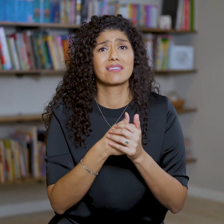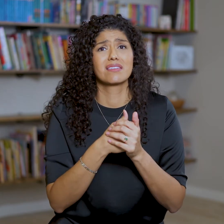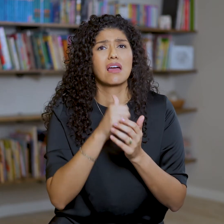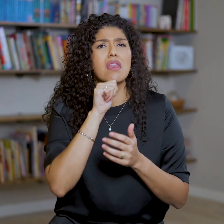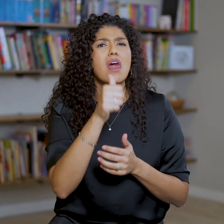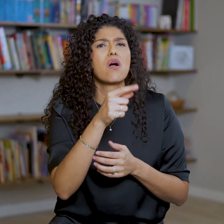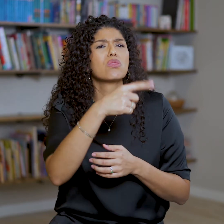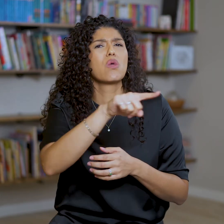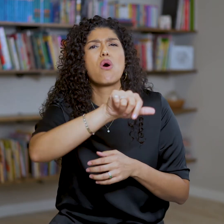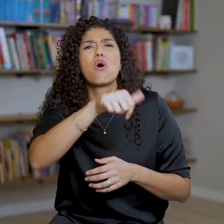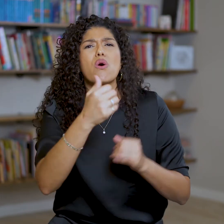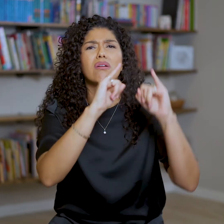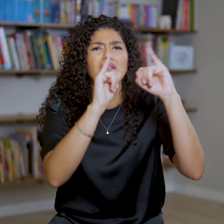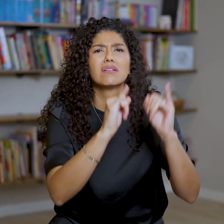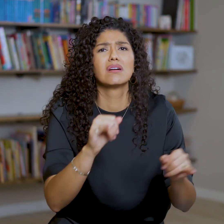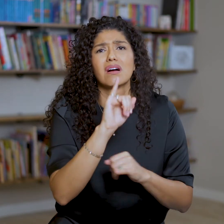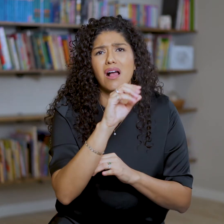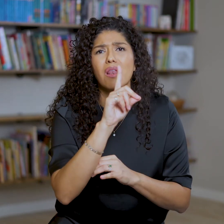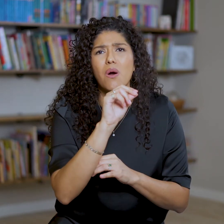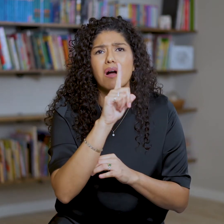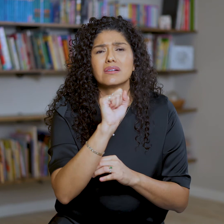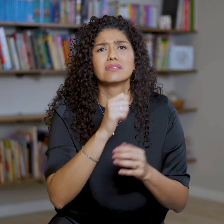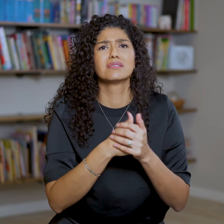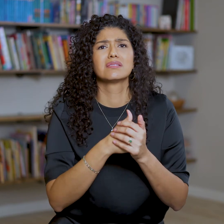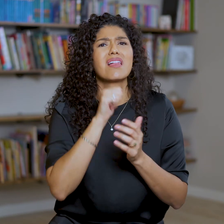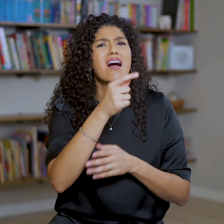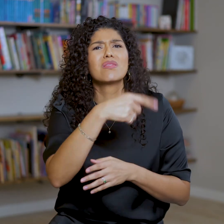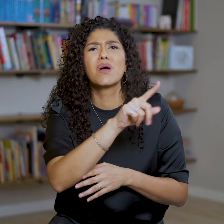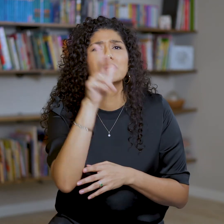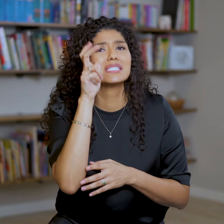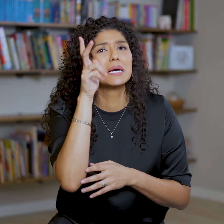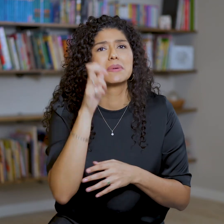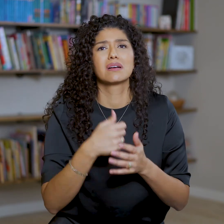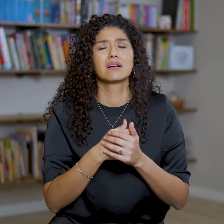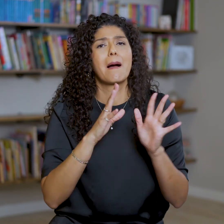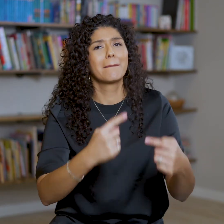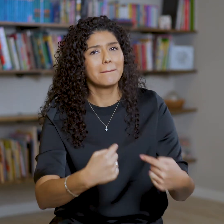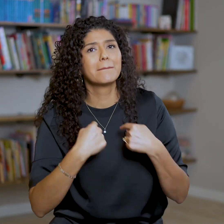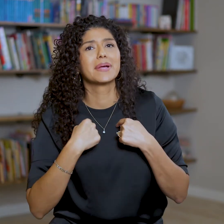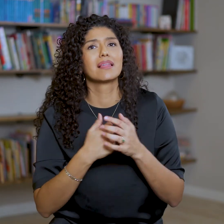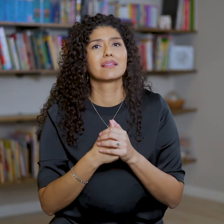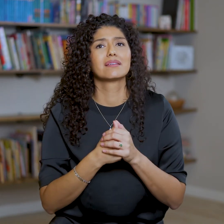Not those other idols. Not those demons. Me!”